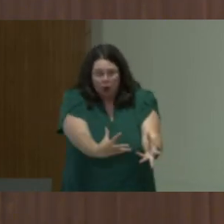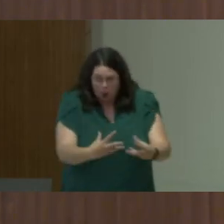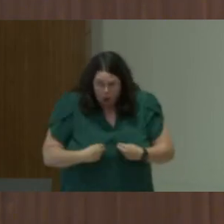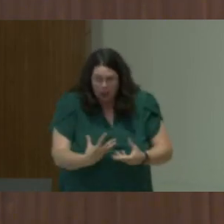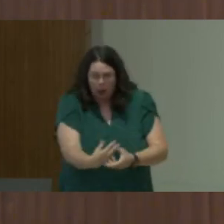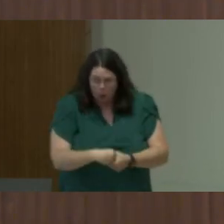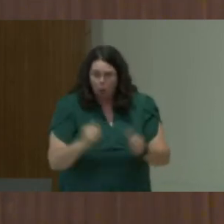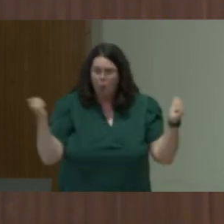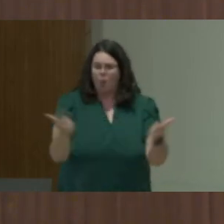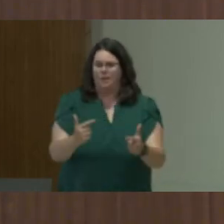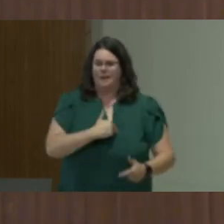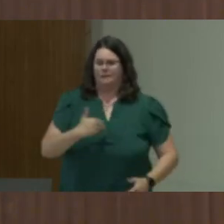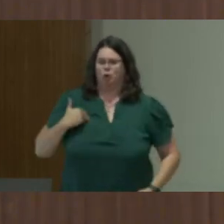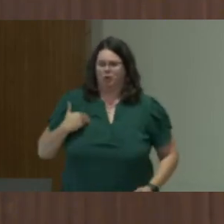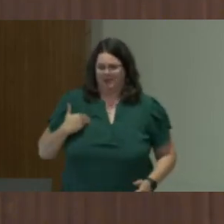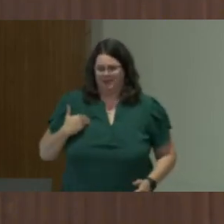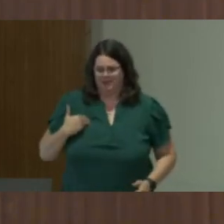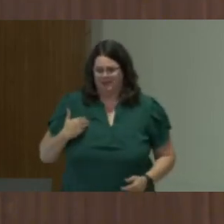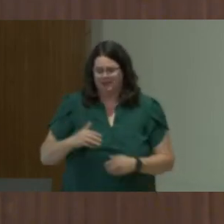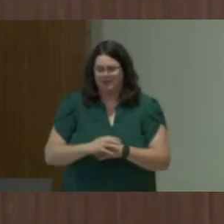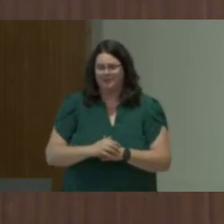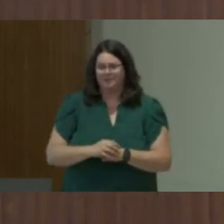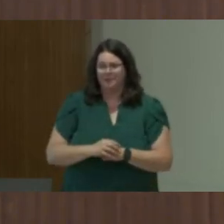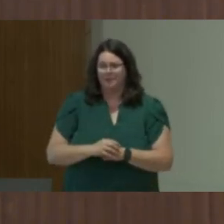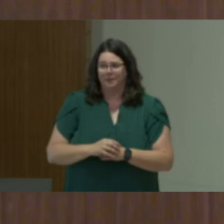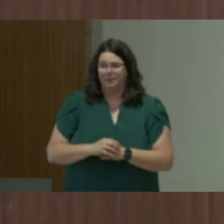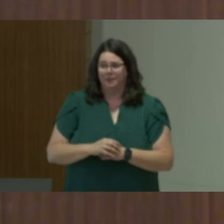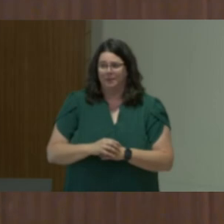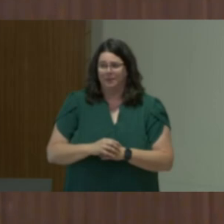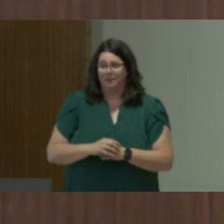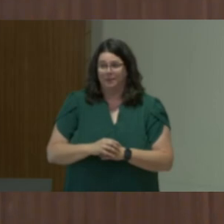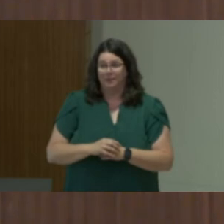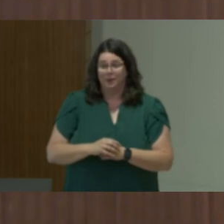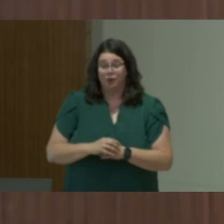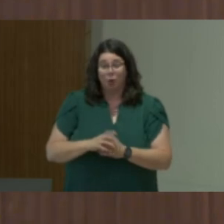In short, the road to authentic safeguarding lies in belonging.